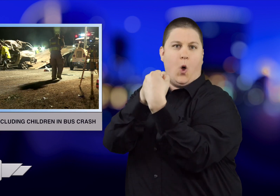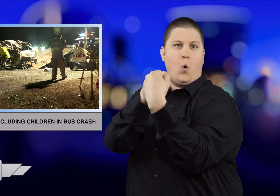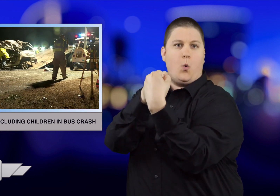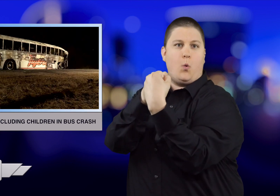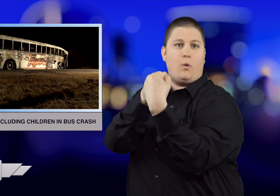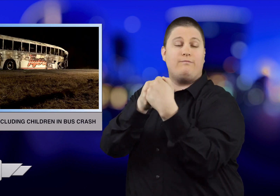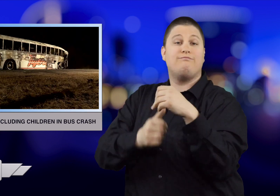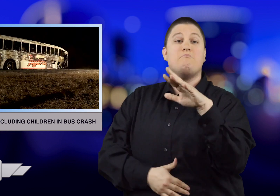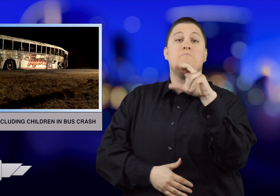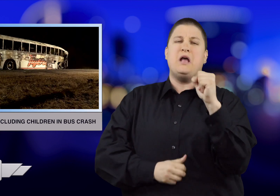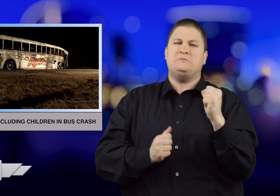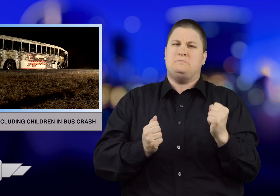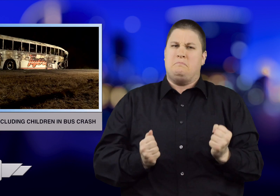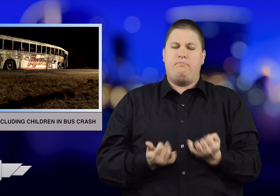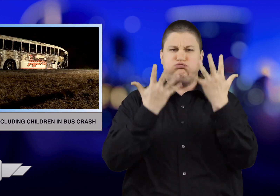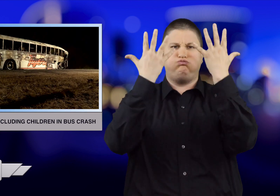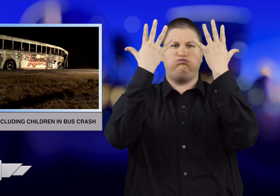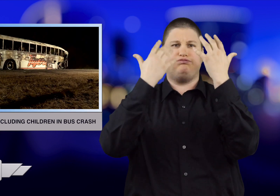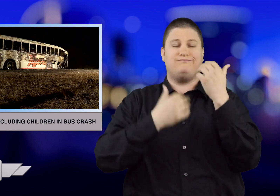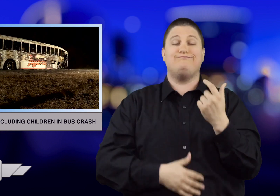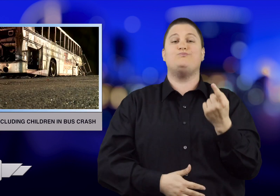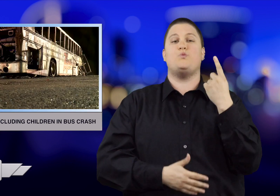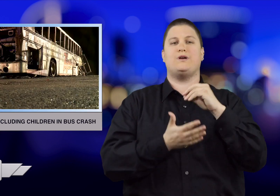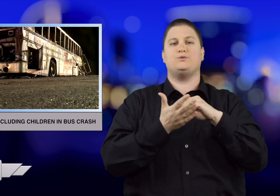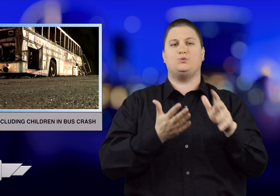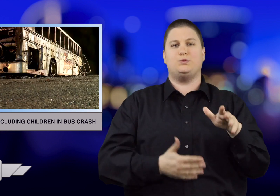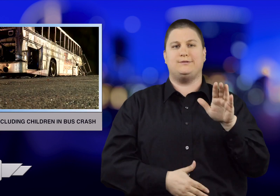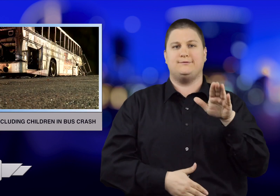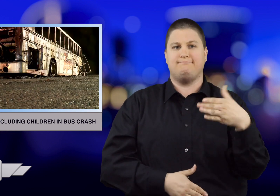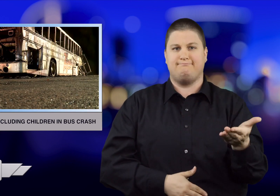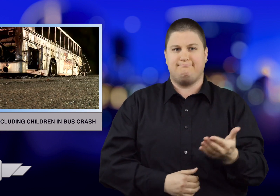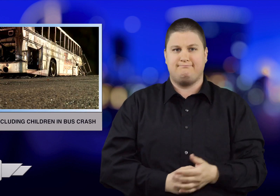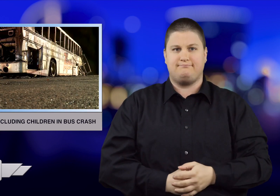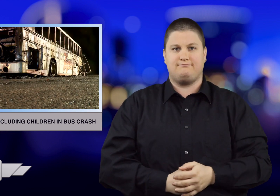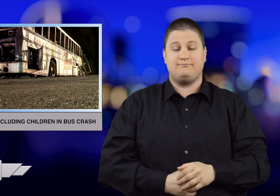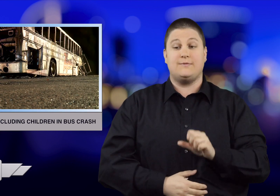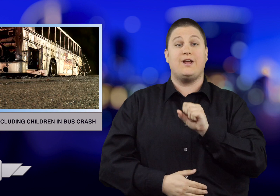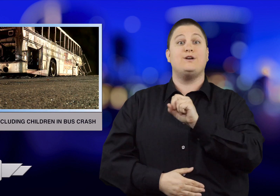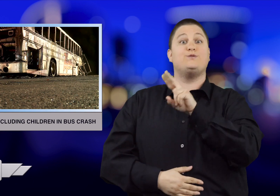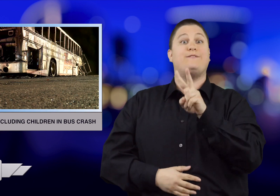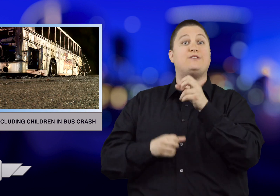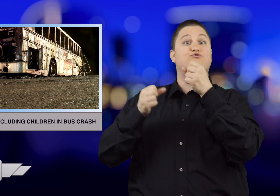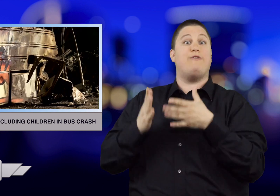driver did the same thing, resulting in a head-on crash. The bus caught on fire as a result of the impact and one student on board was killed.